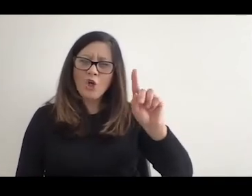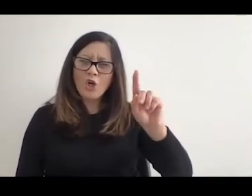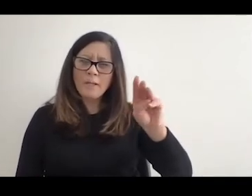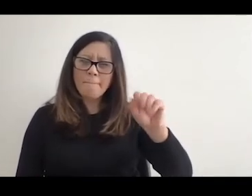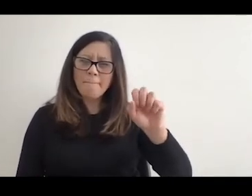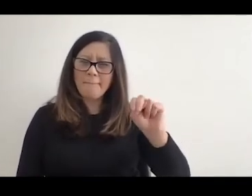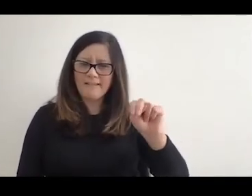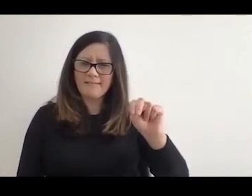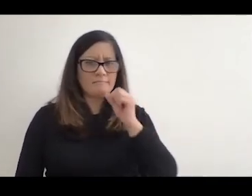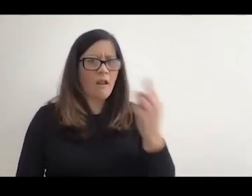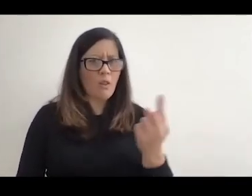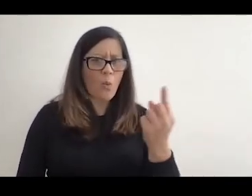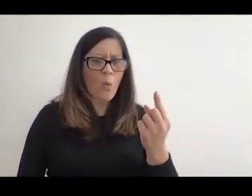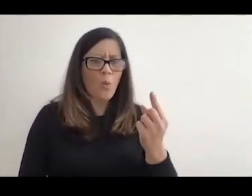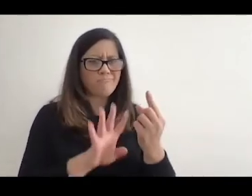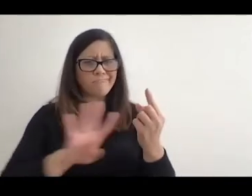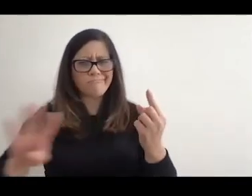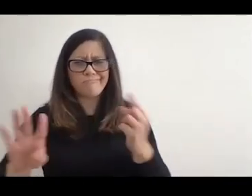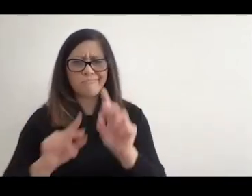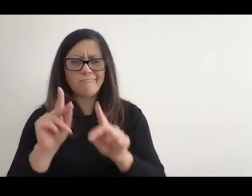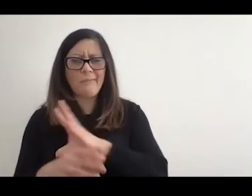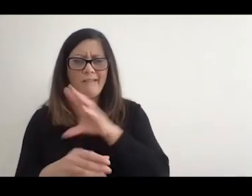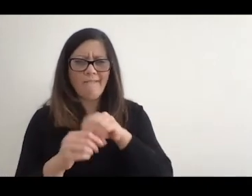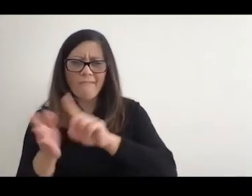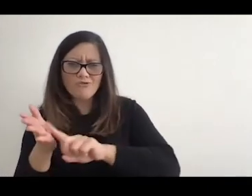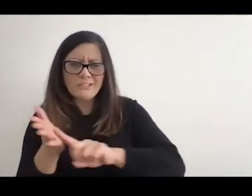doing research that brought her into this space and I have something really